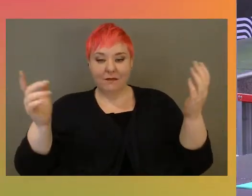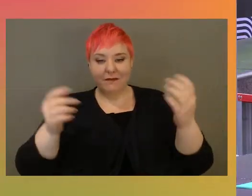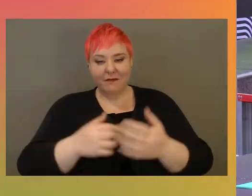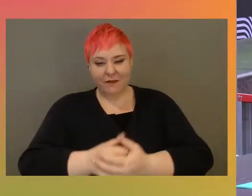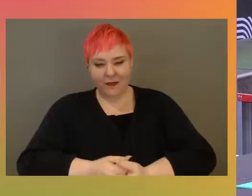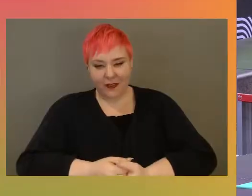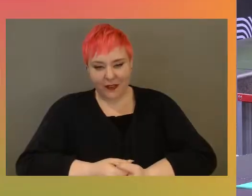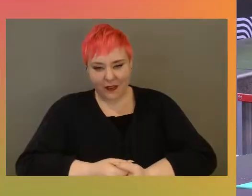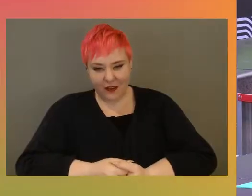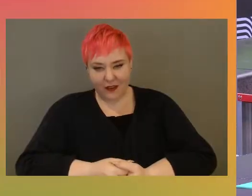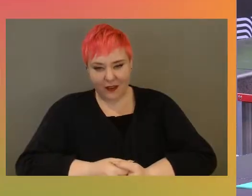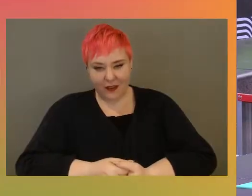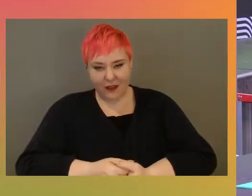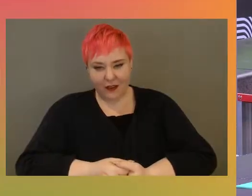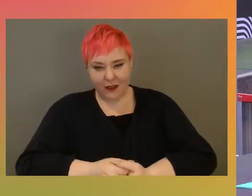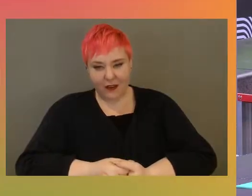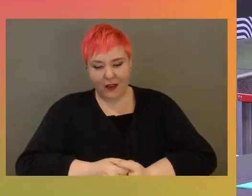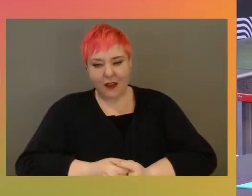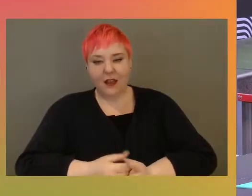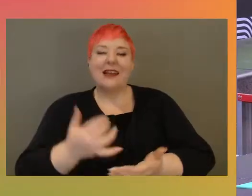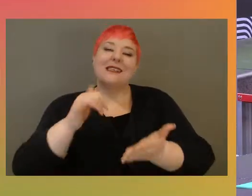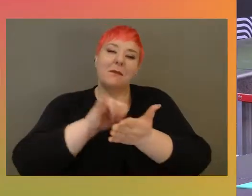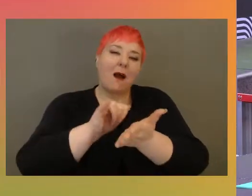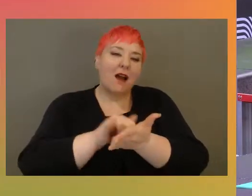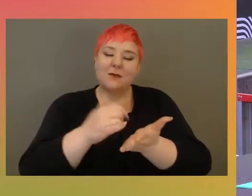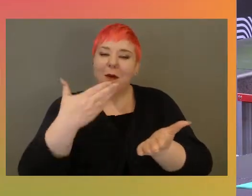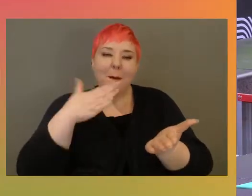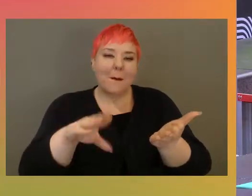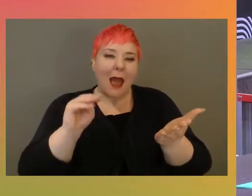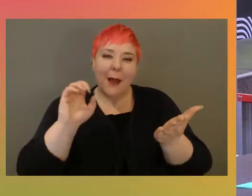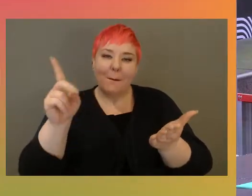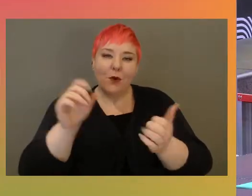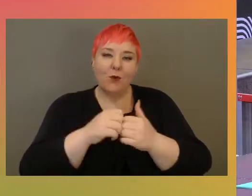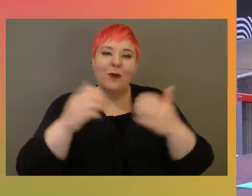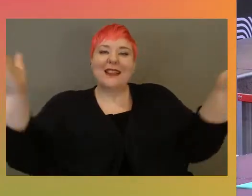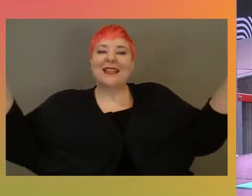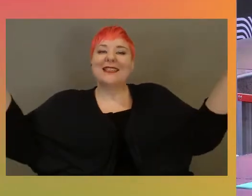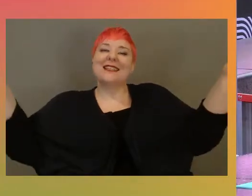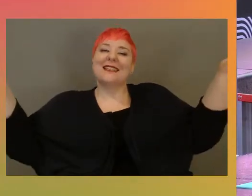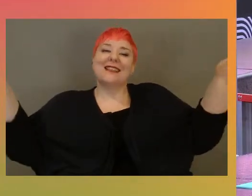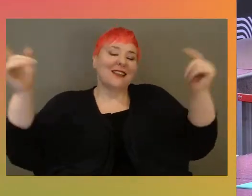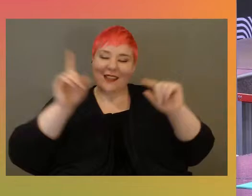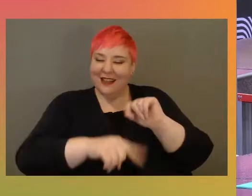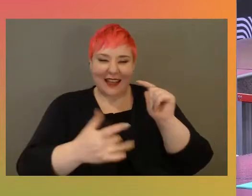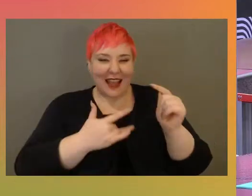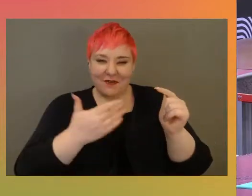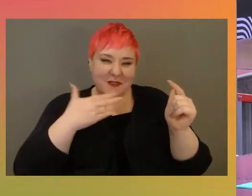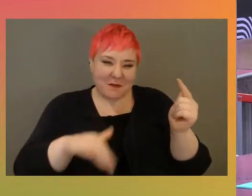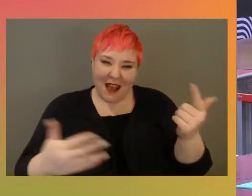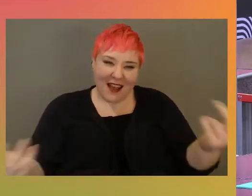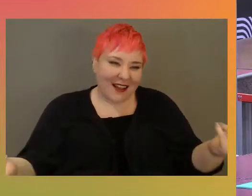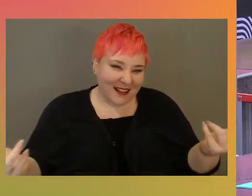SKY. RIGHT?